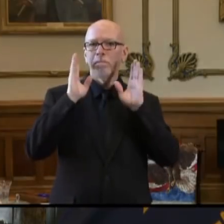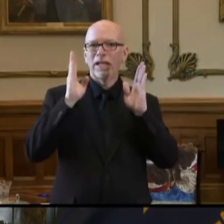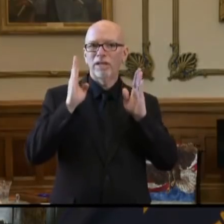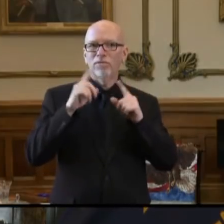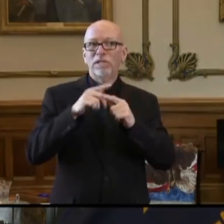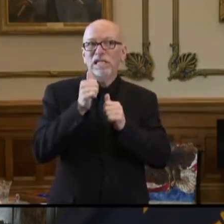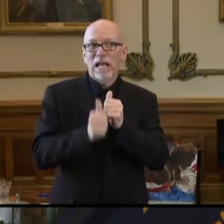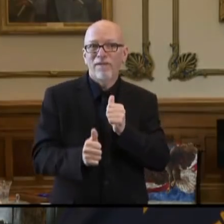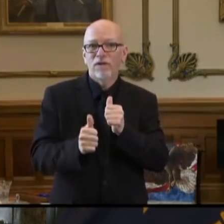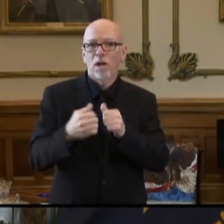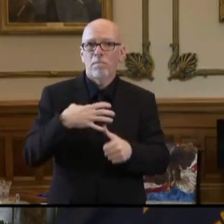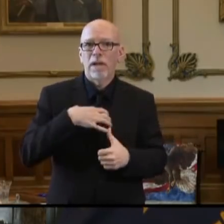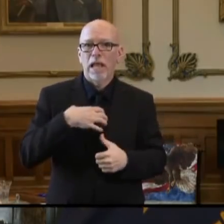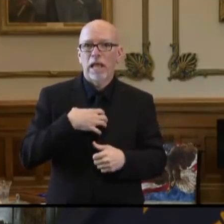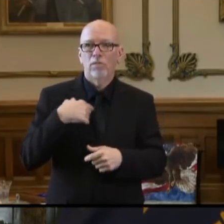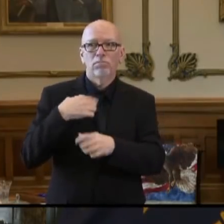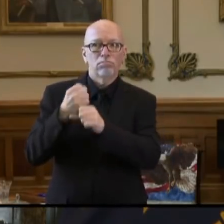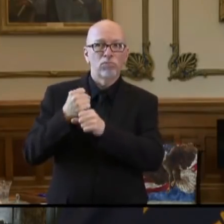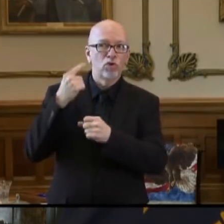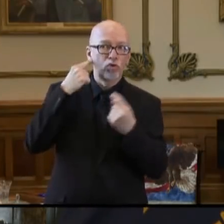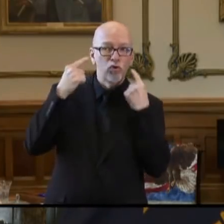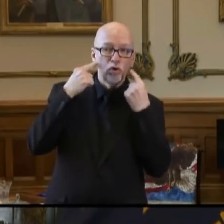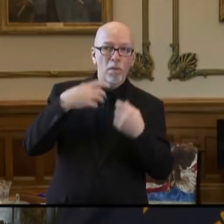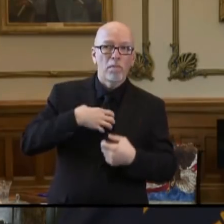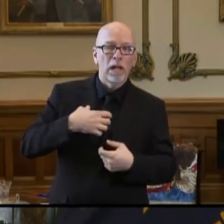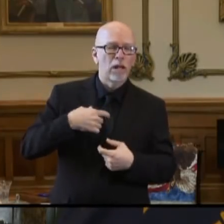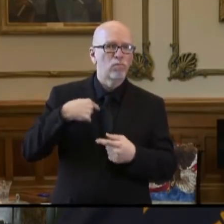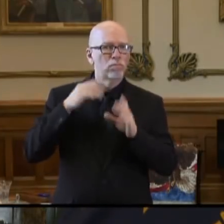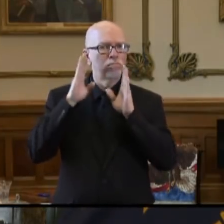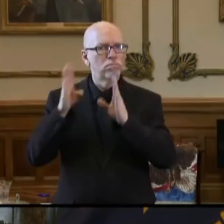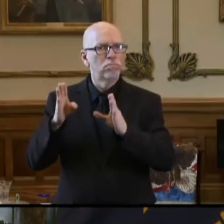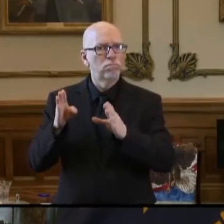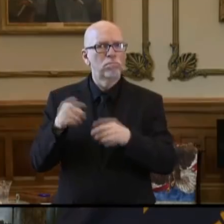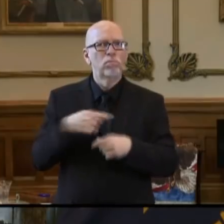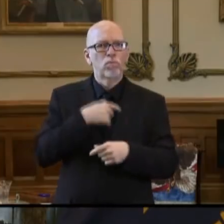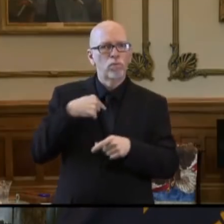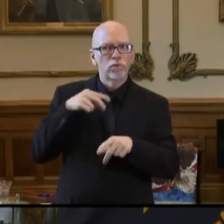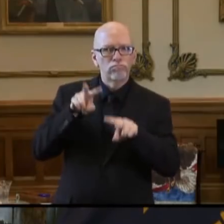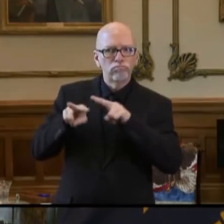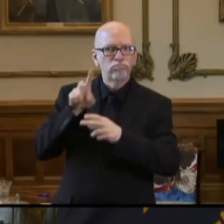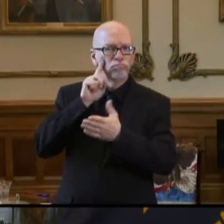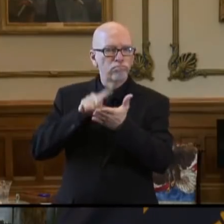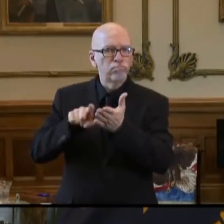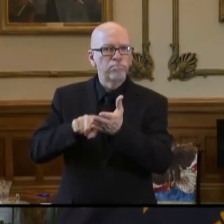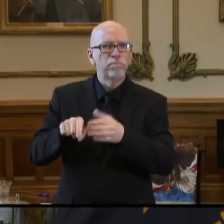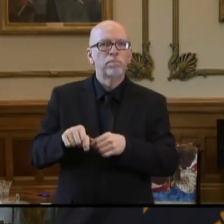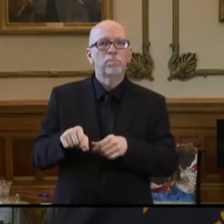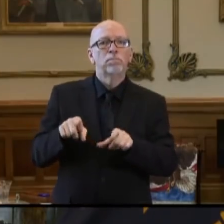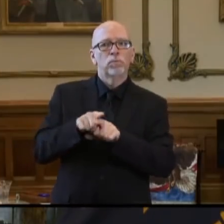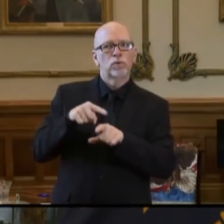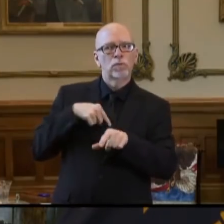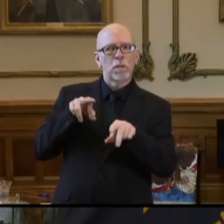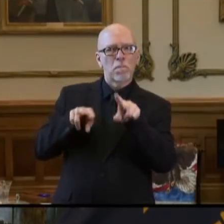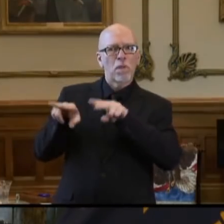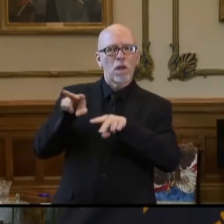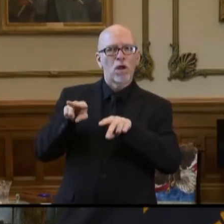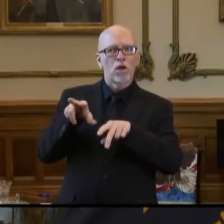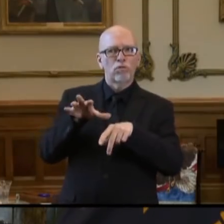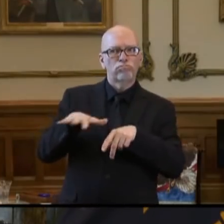LOCAL LAW ENFORCEMENT. I WILL JUST TELL YOU THIS THAT WE ARE PAYING ATTENTION TO EVERY SINGLE COMPLAINT THAT COMES